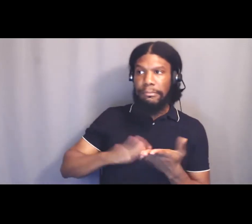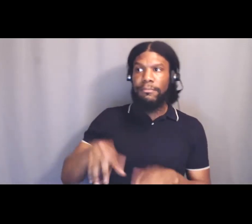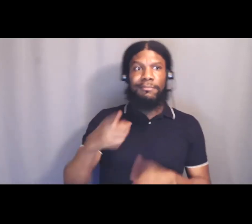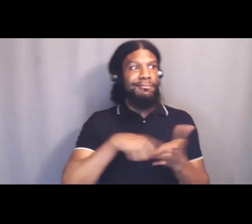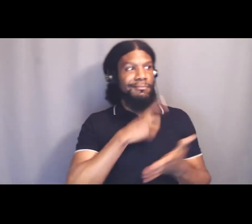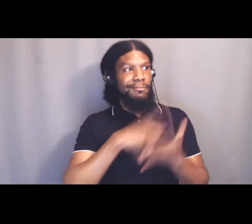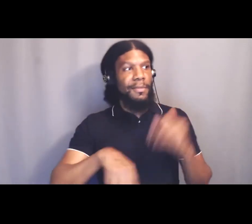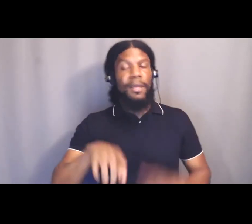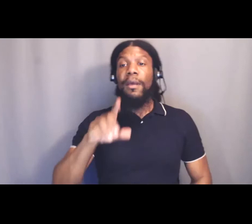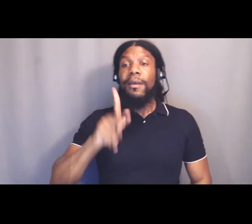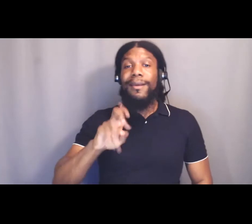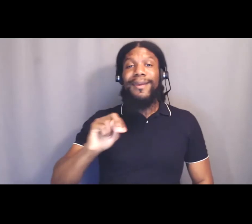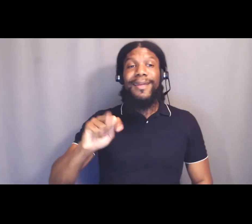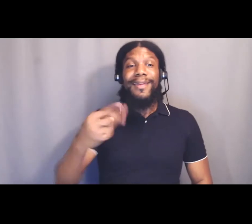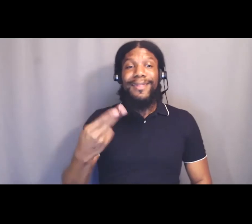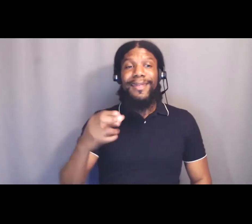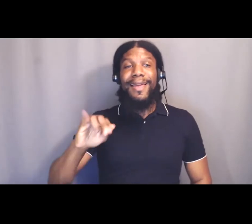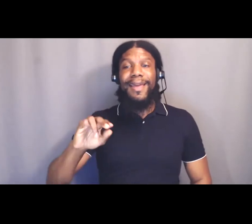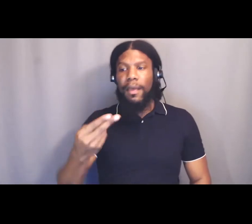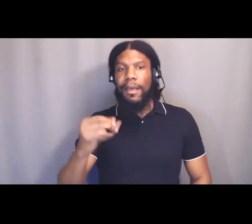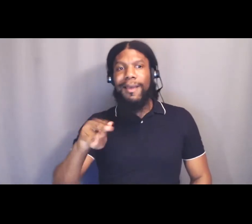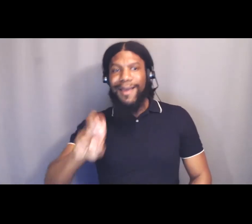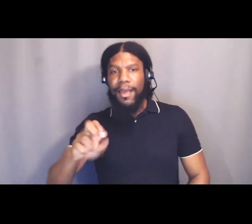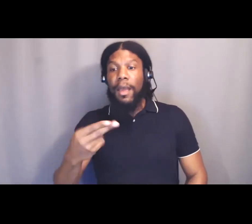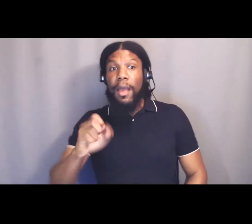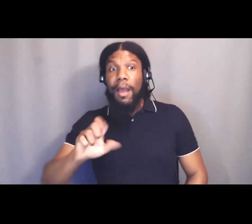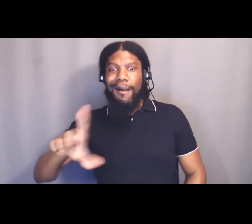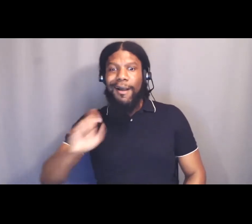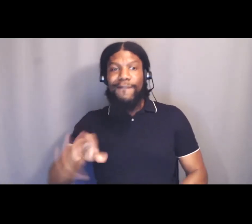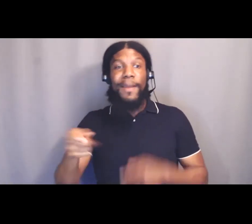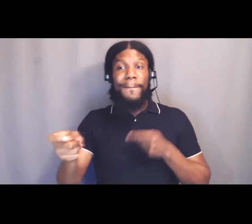Kenneth Hahn Hall of Administration, and spoke about